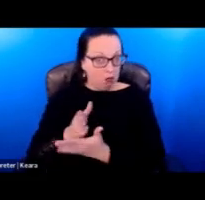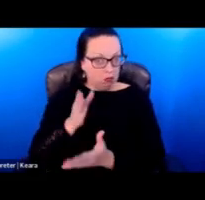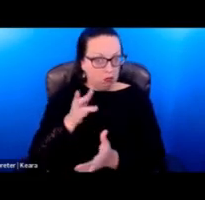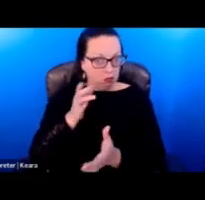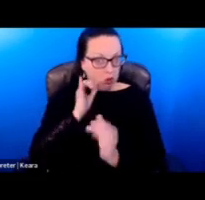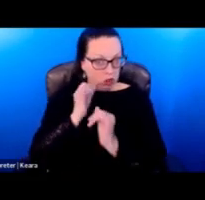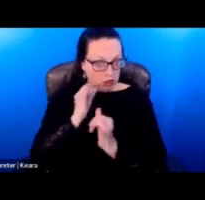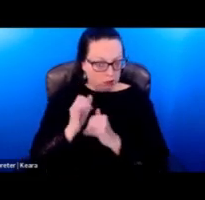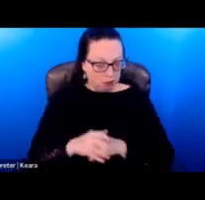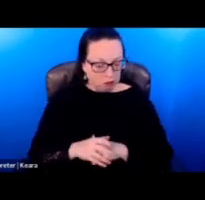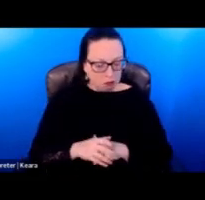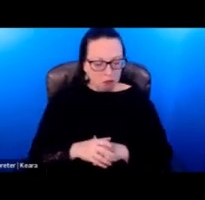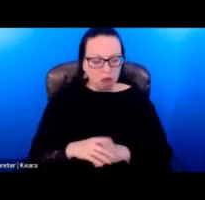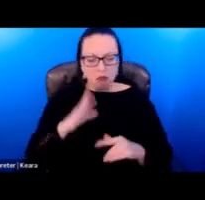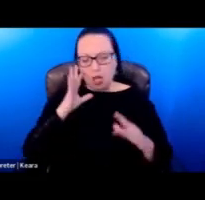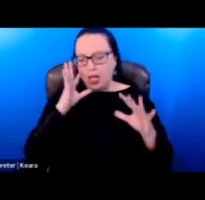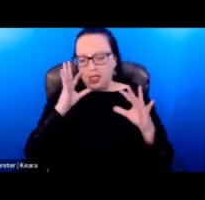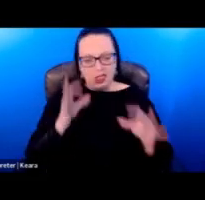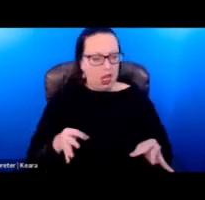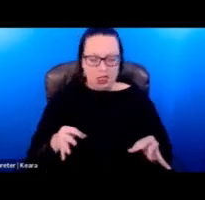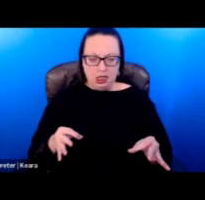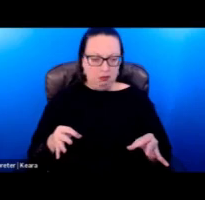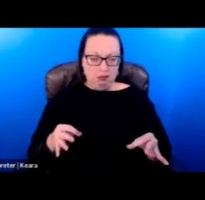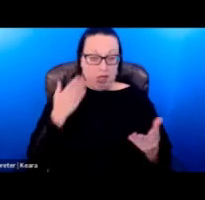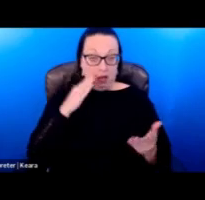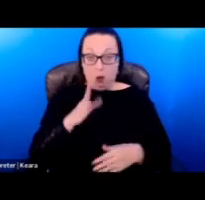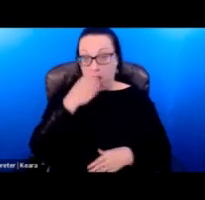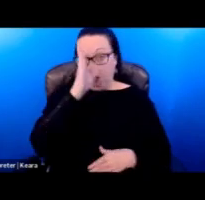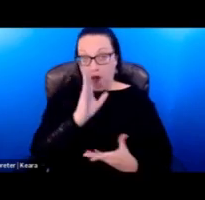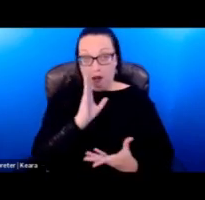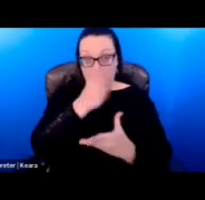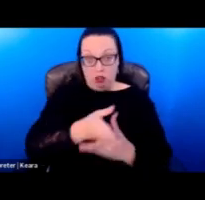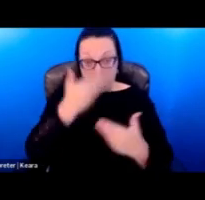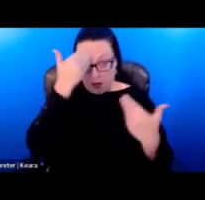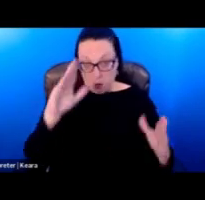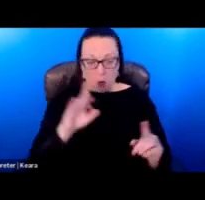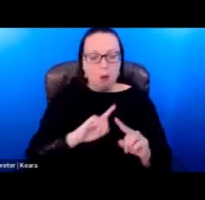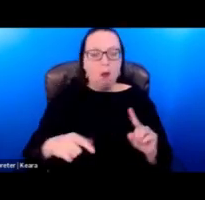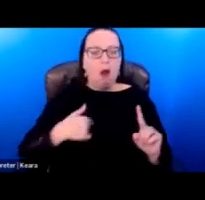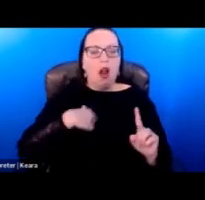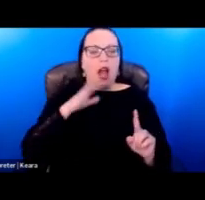decided on a on a whim, I guess this was maybe divine intervention, that I was going to research substance abuse and brain injury. And that's